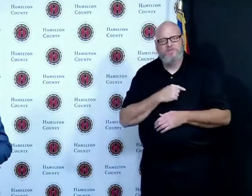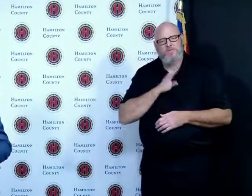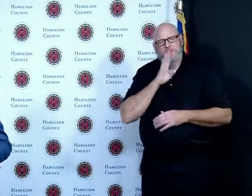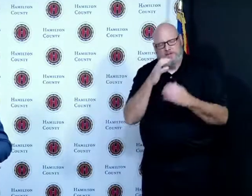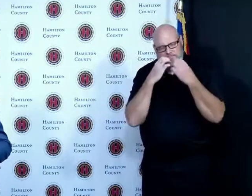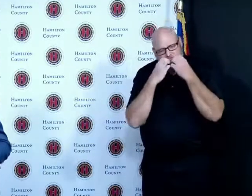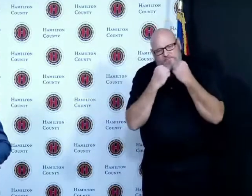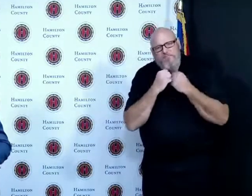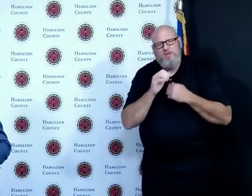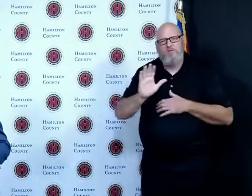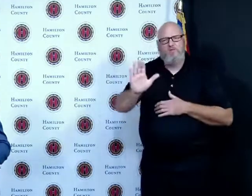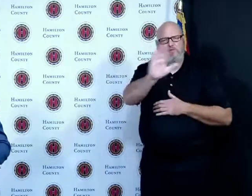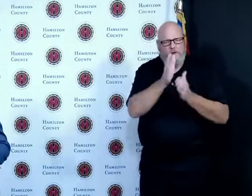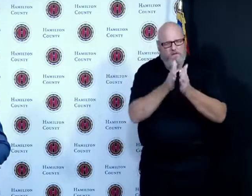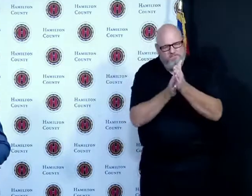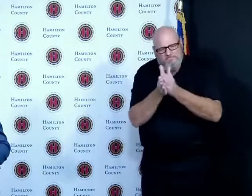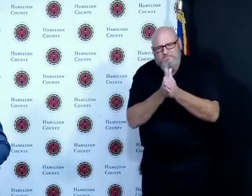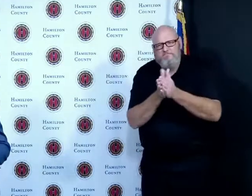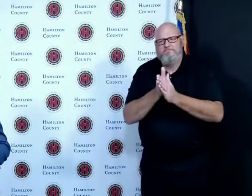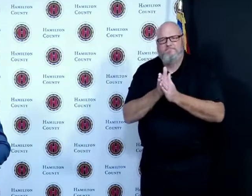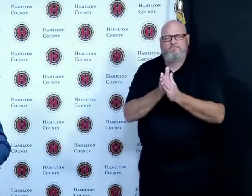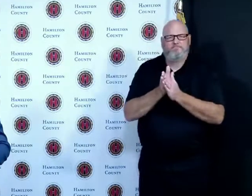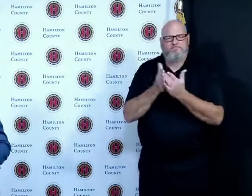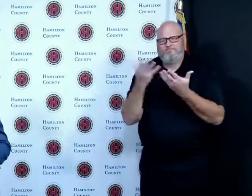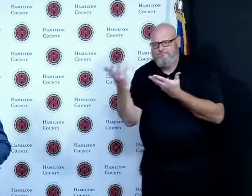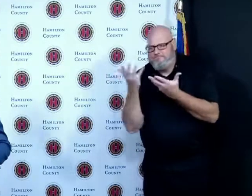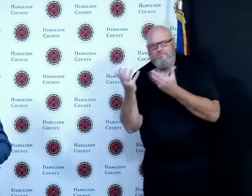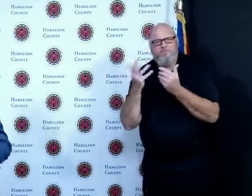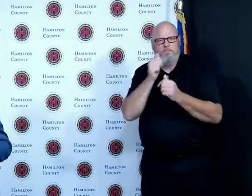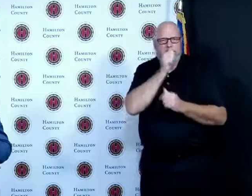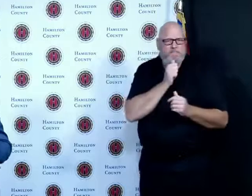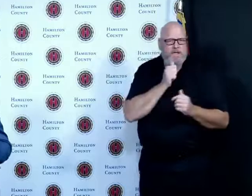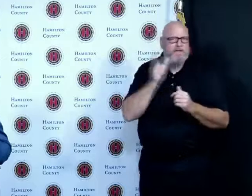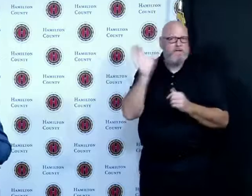I really think Hamilton County has continued to be a leader with our efforts to to socially